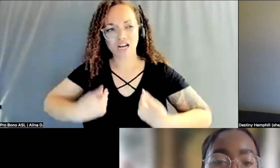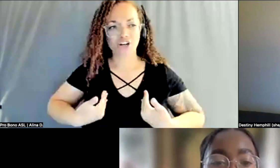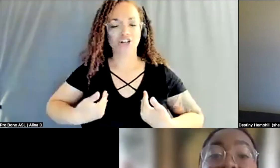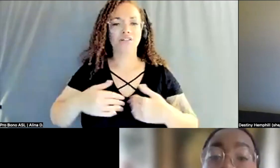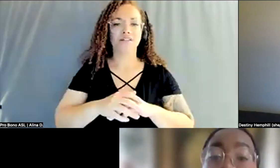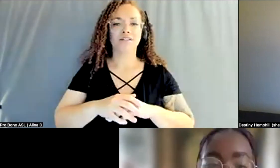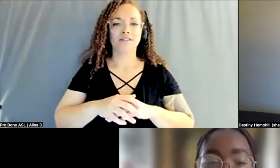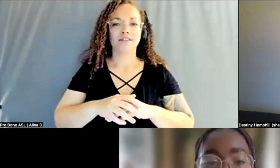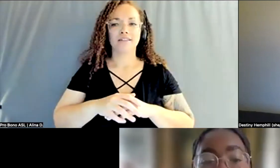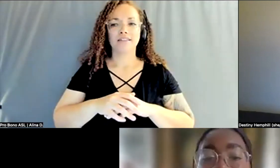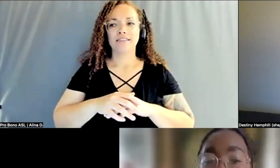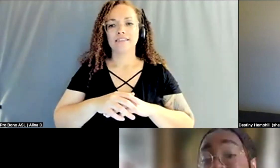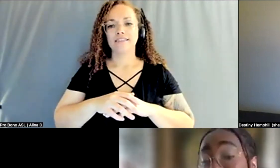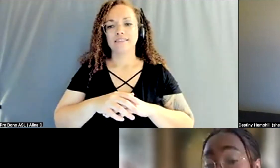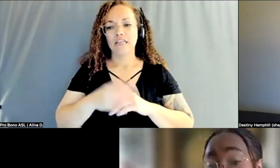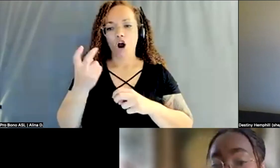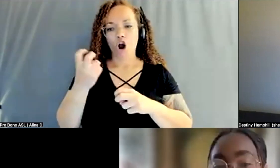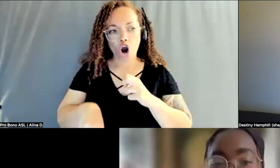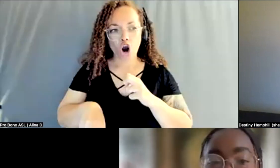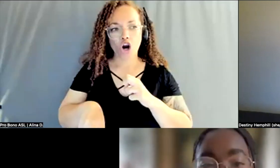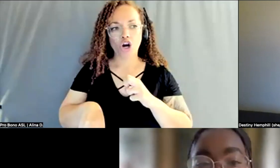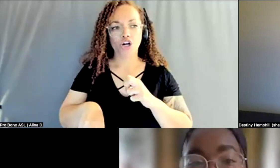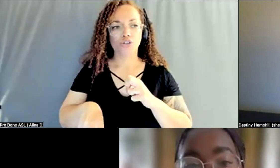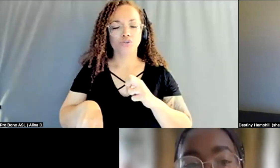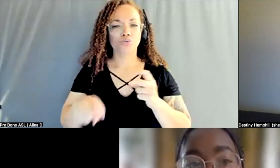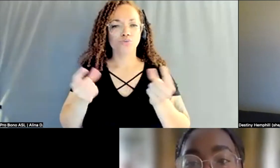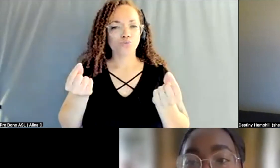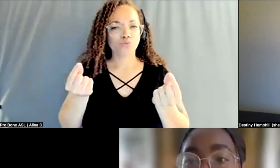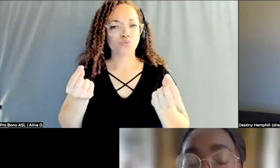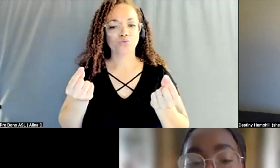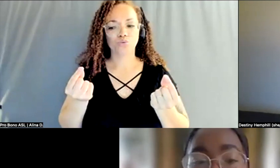it's very much like kind of like what is the point, you know, for a lot of young people.